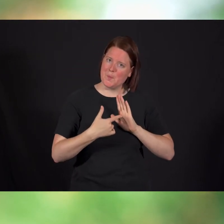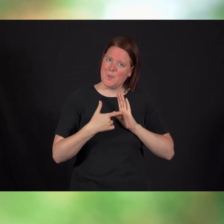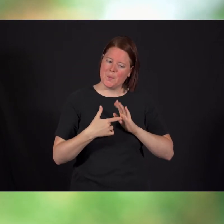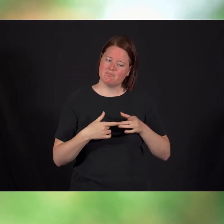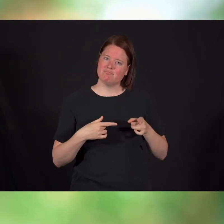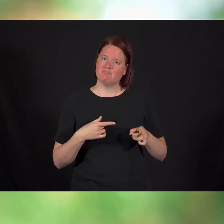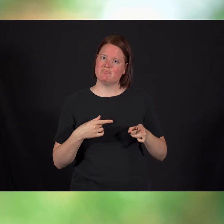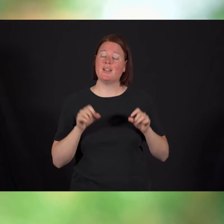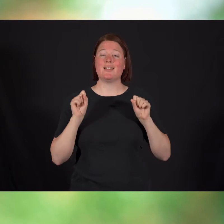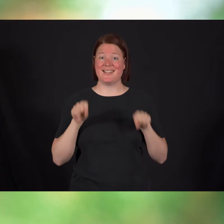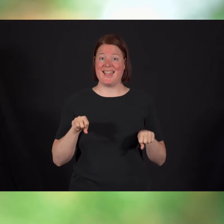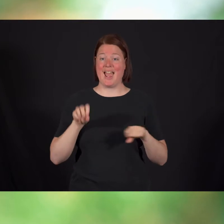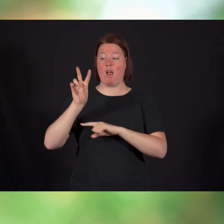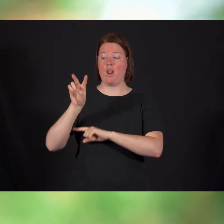can literally look right behind himself